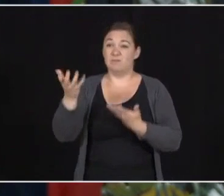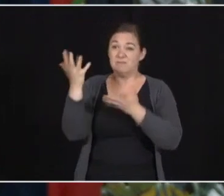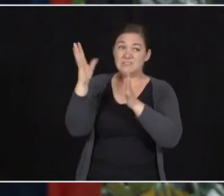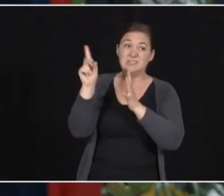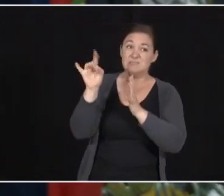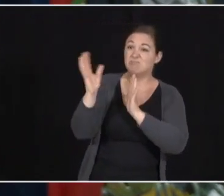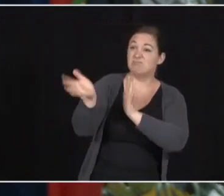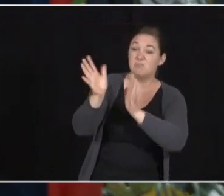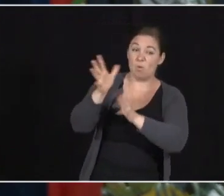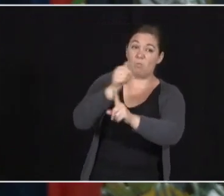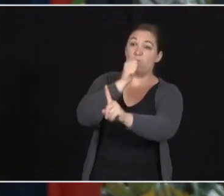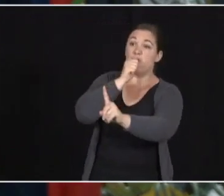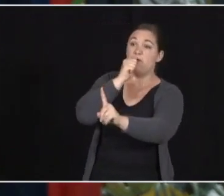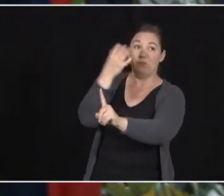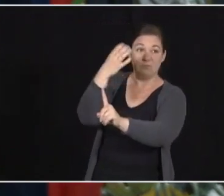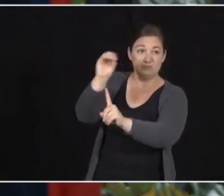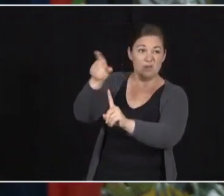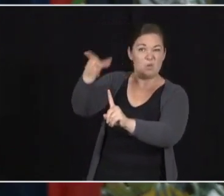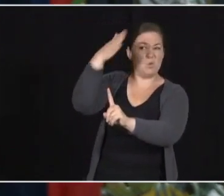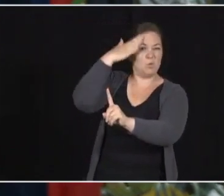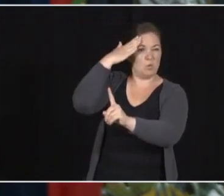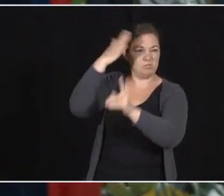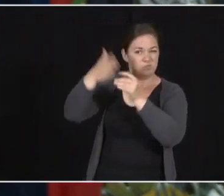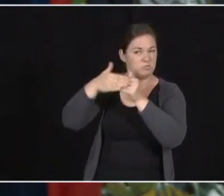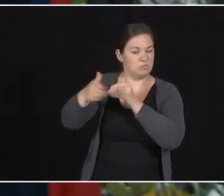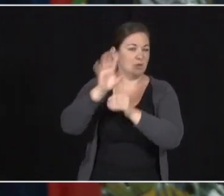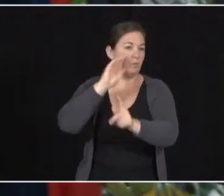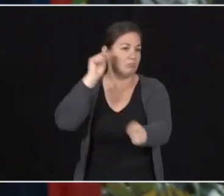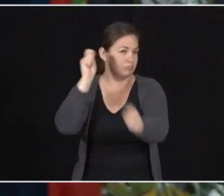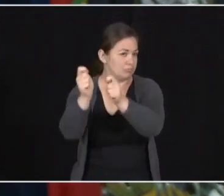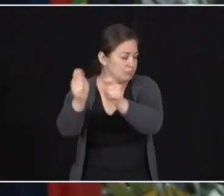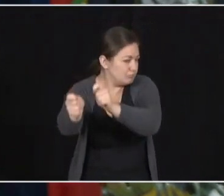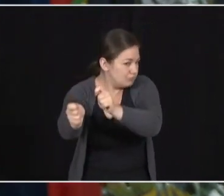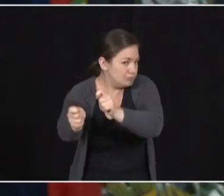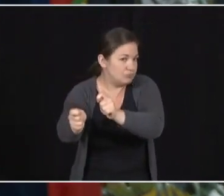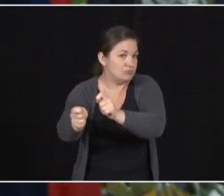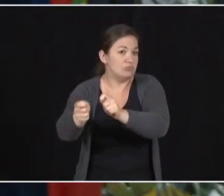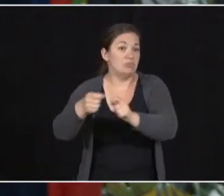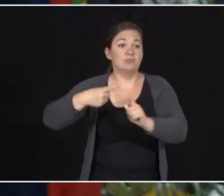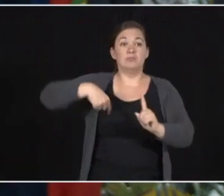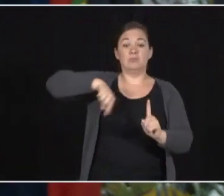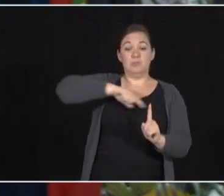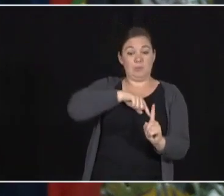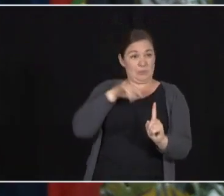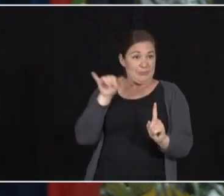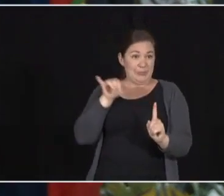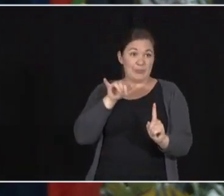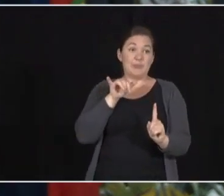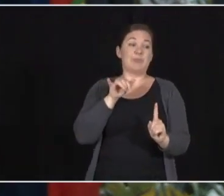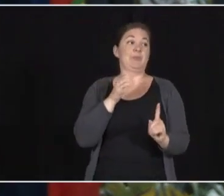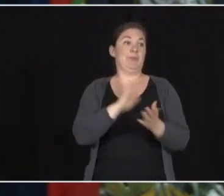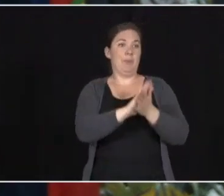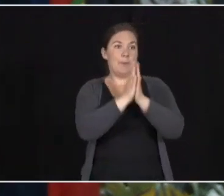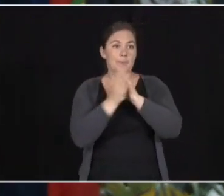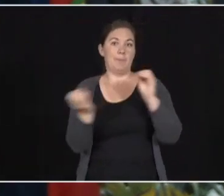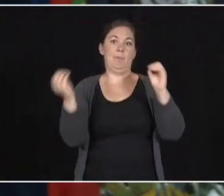no matter here in the government or in the private sector as well, I have talked to so many private-sector folks saying, hey, we can do things differently. We can do things more efficiently. We can digitize the province, which we are going to be doing.